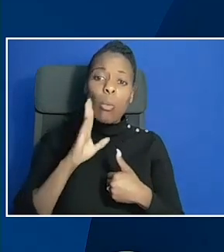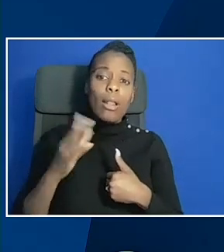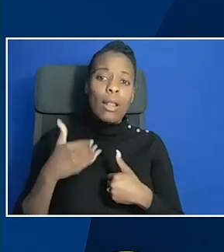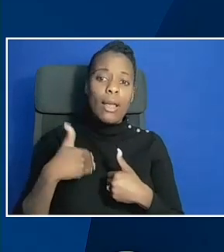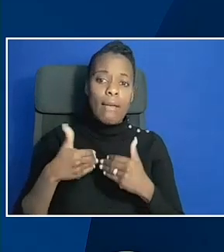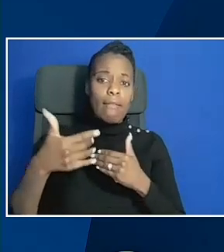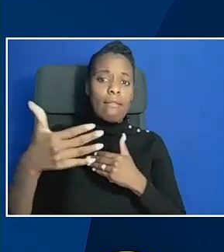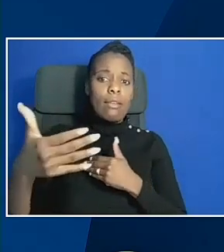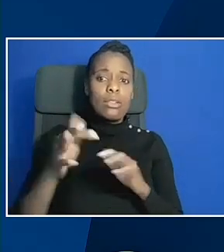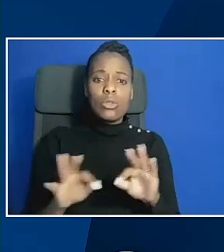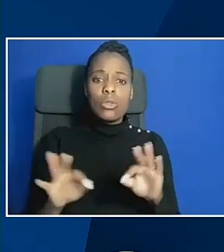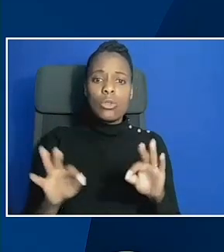this conversation. Thank you.